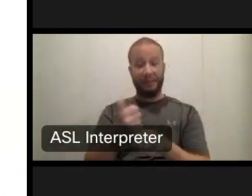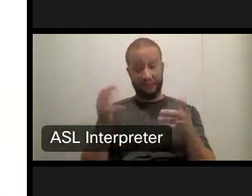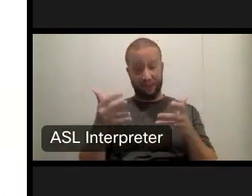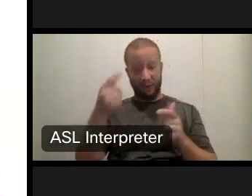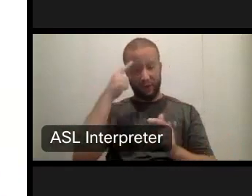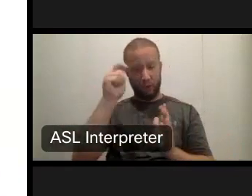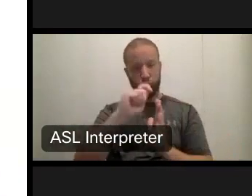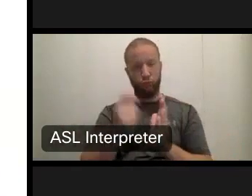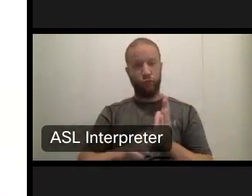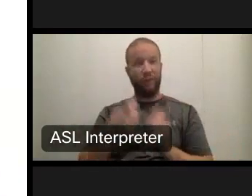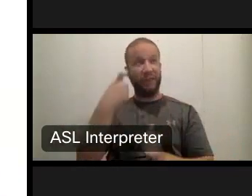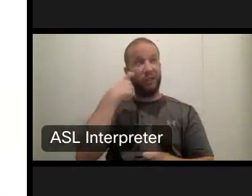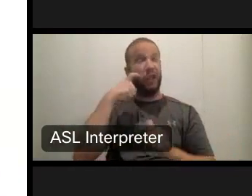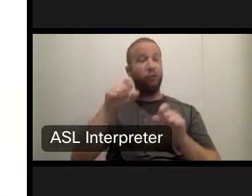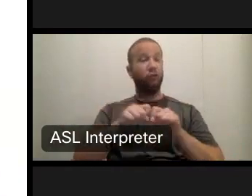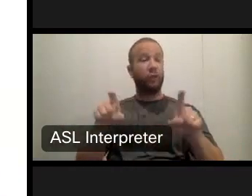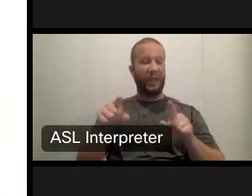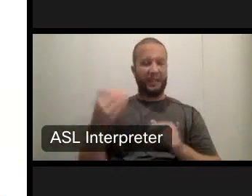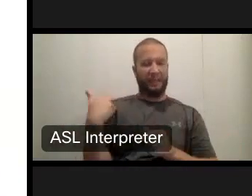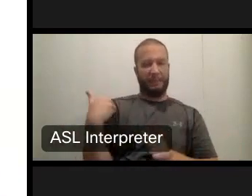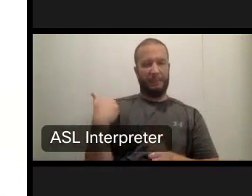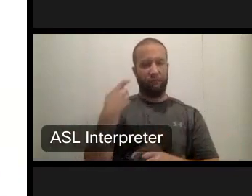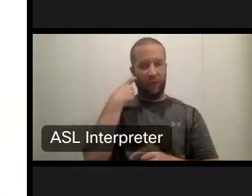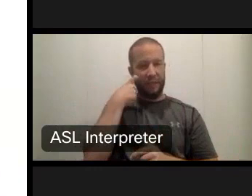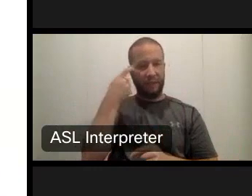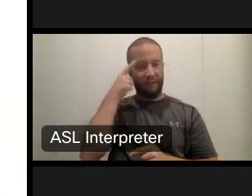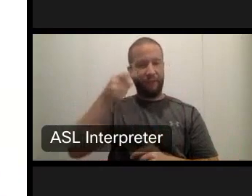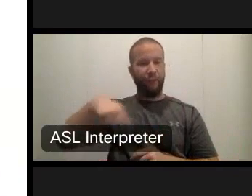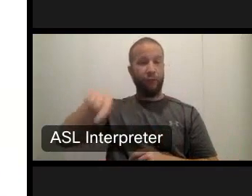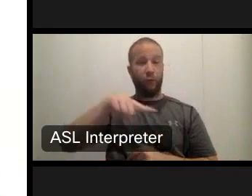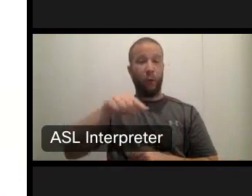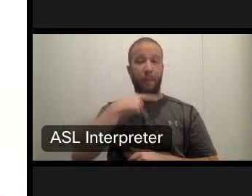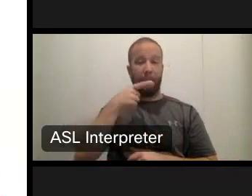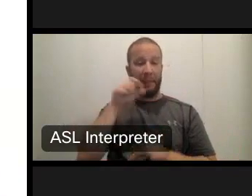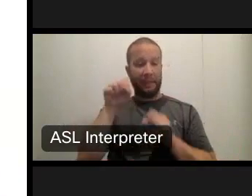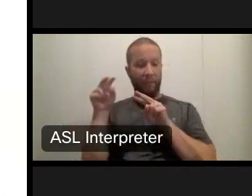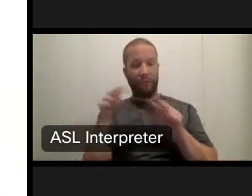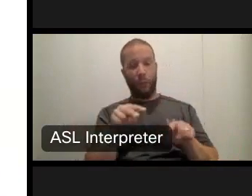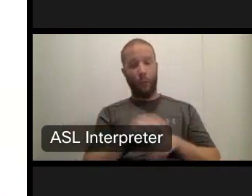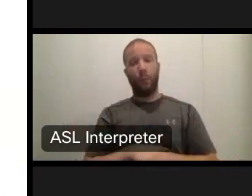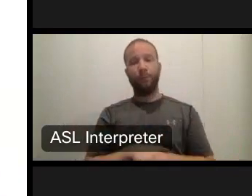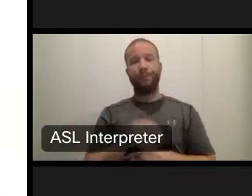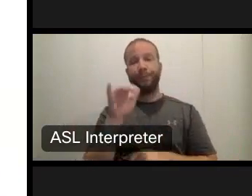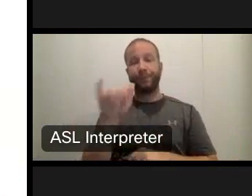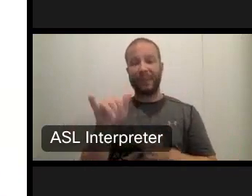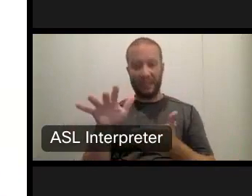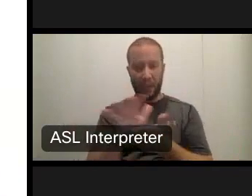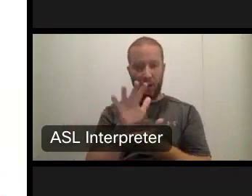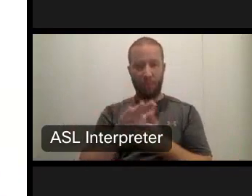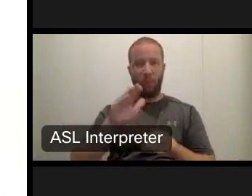that was released uh recently to the public that um document it's available on our website